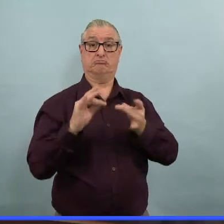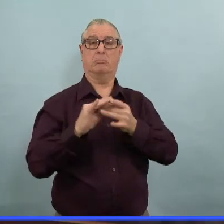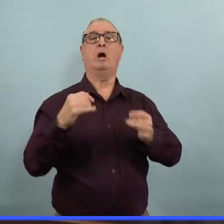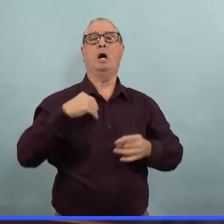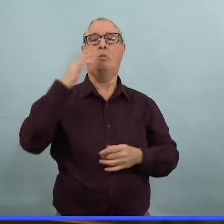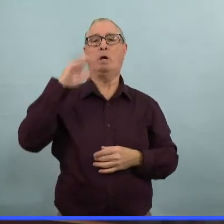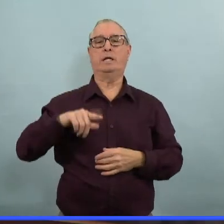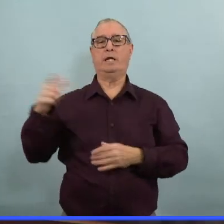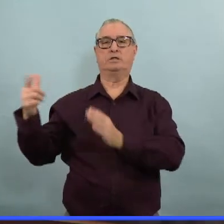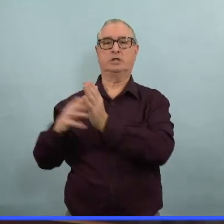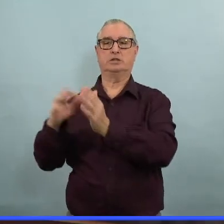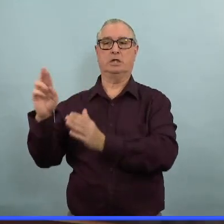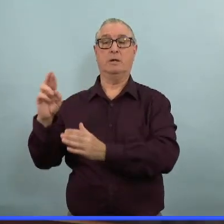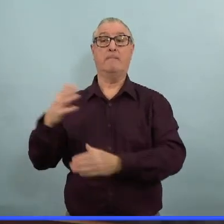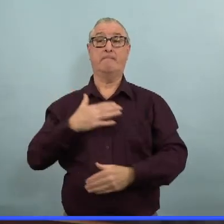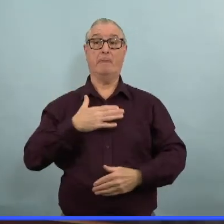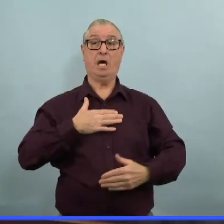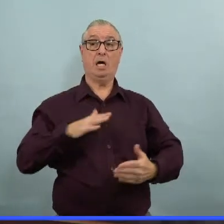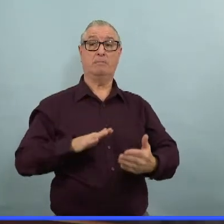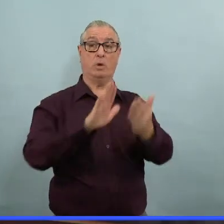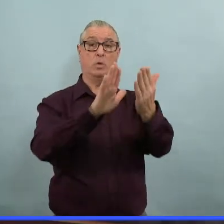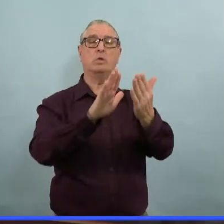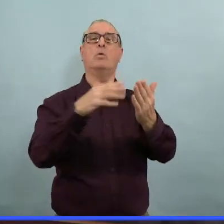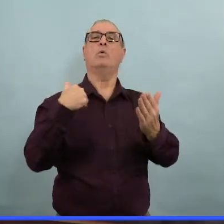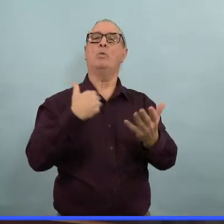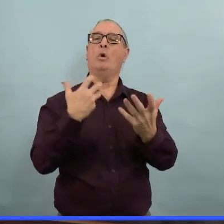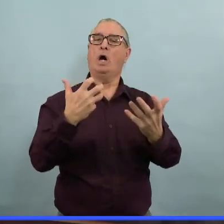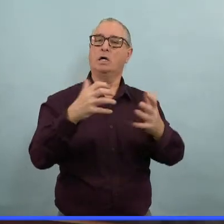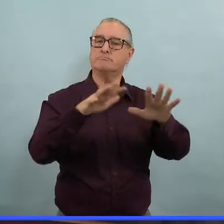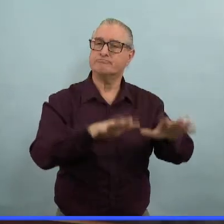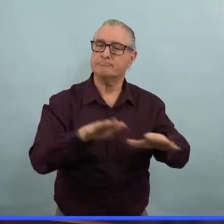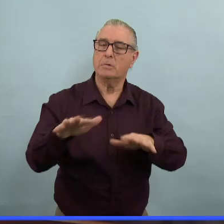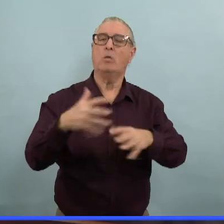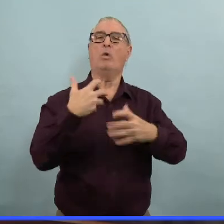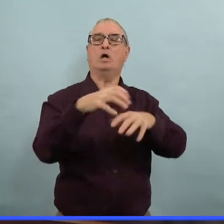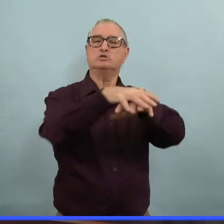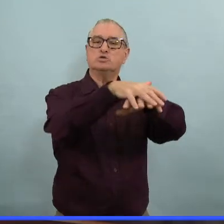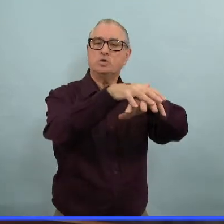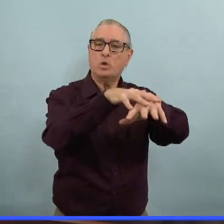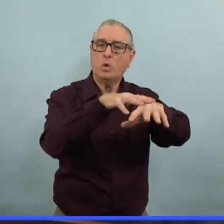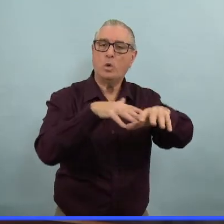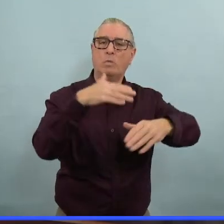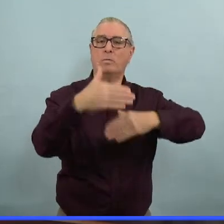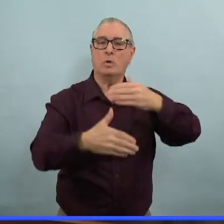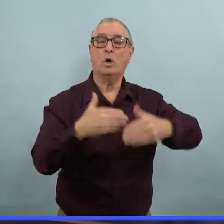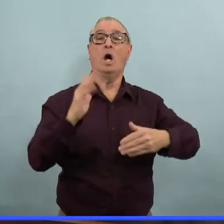but obviously our end goal is to be able to remove all health public health restrictions